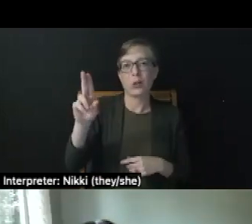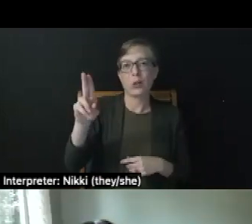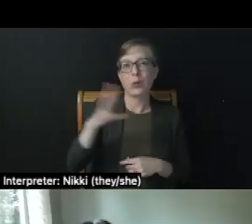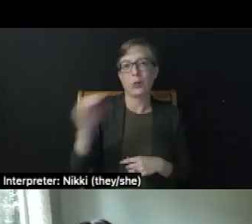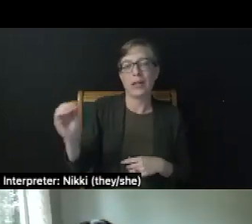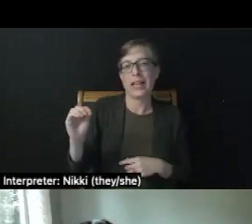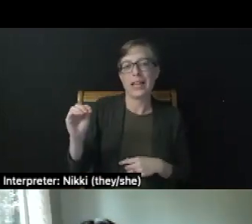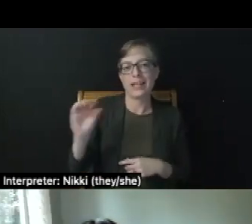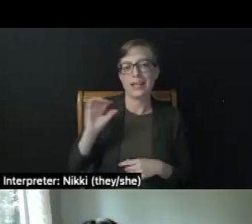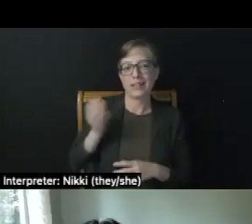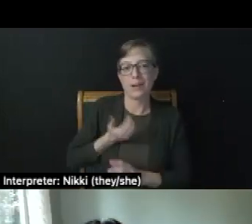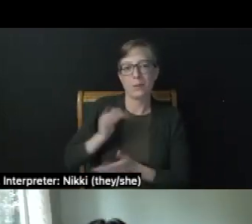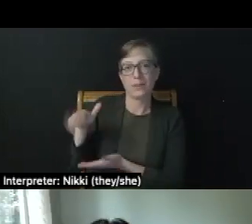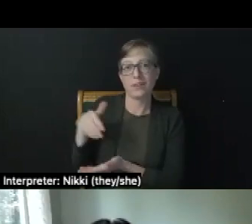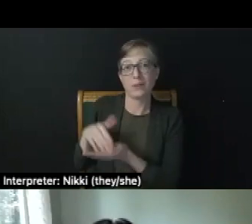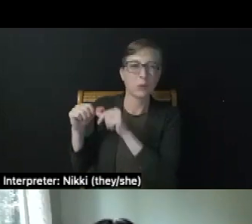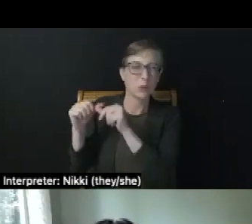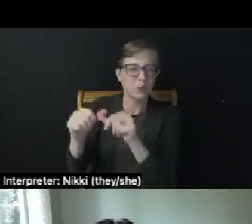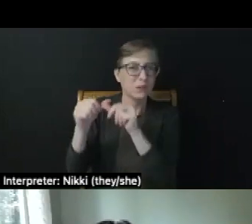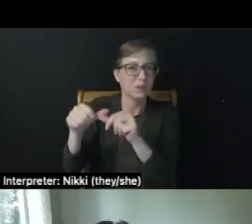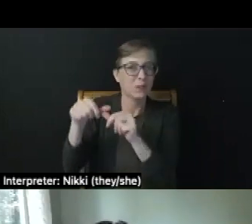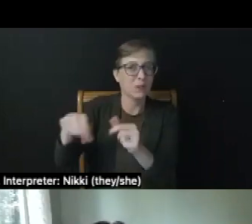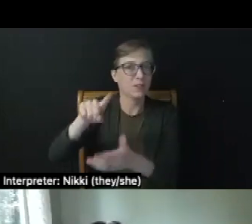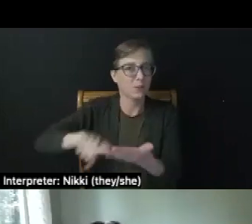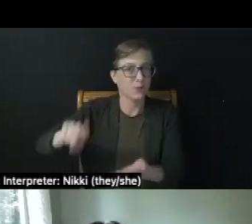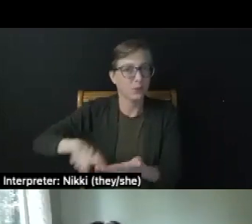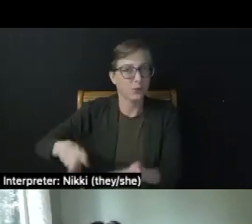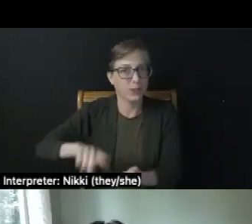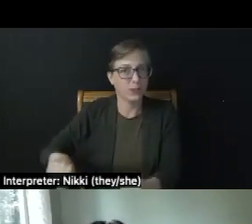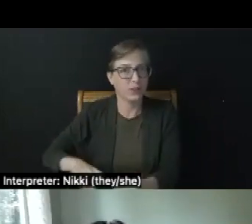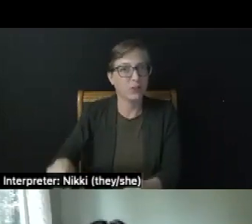research in this area of innovative housing programs.